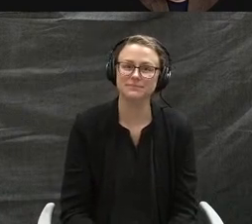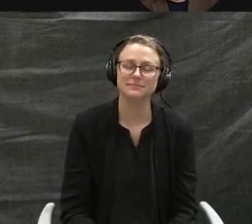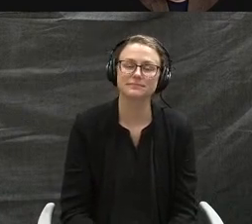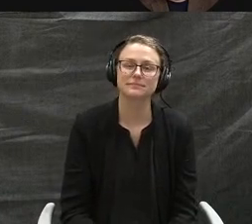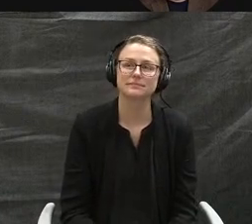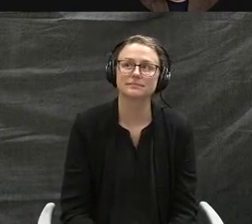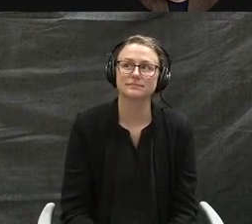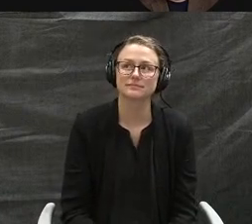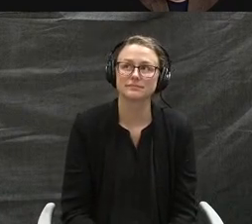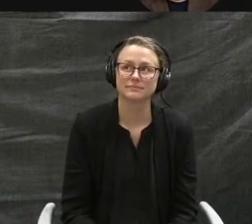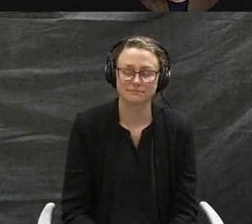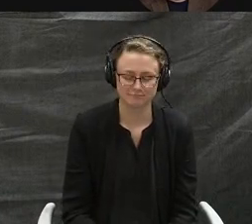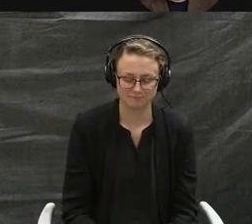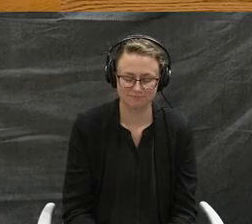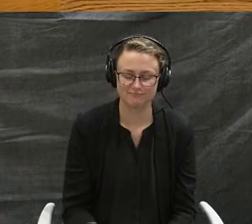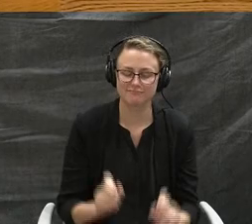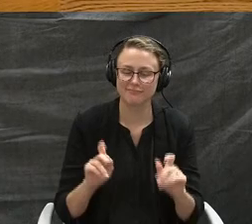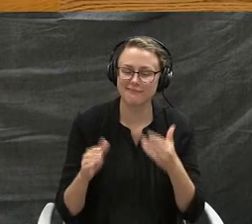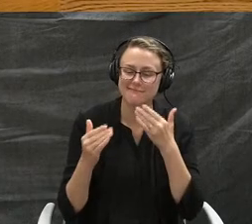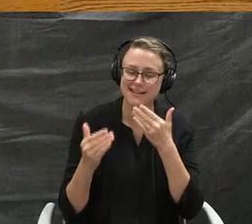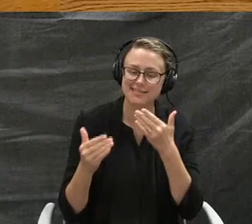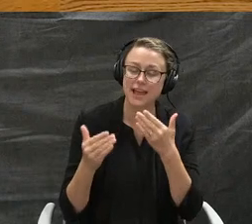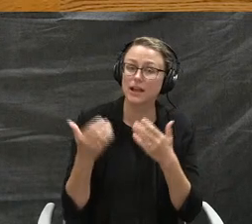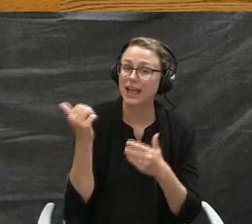Alright, thank you it does. Anybody else have any comments or questions?